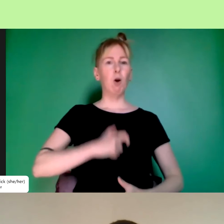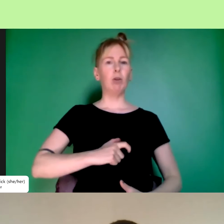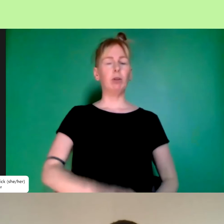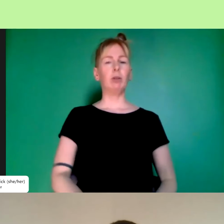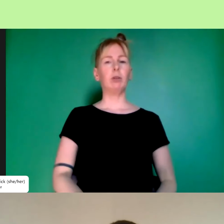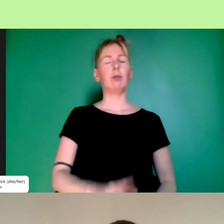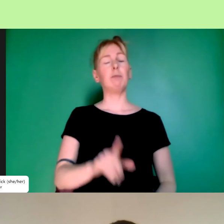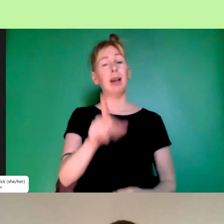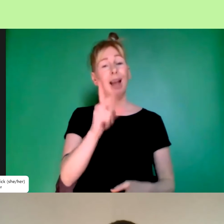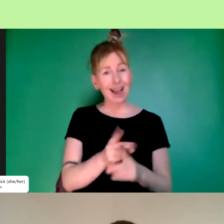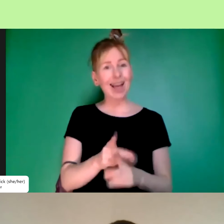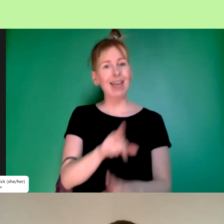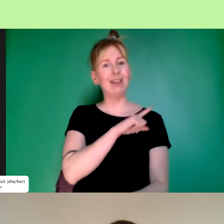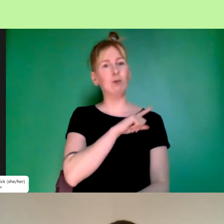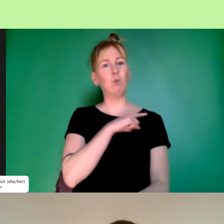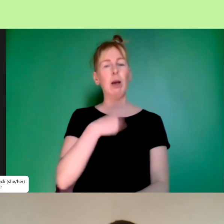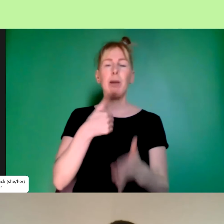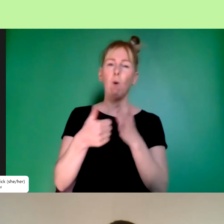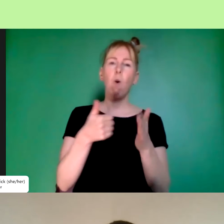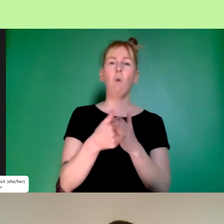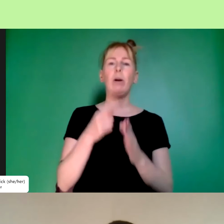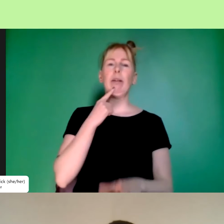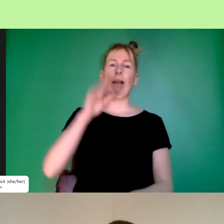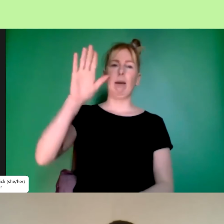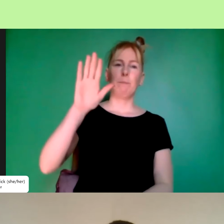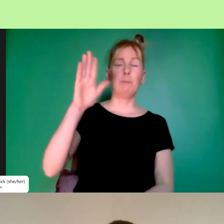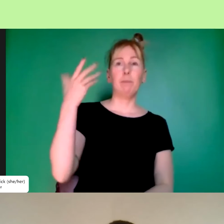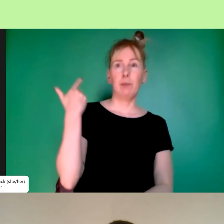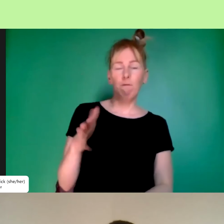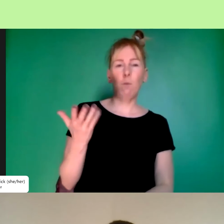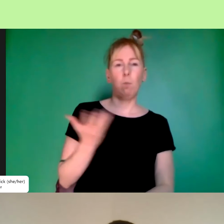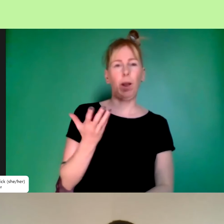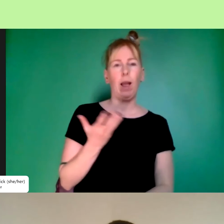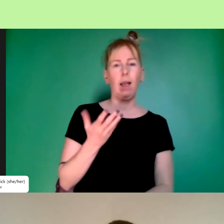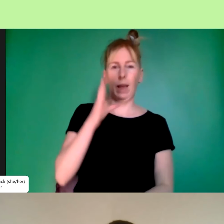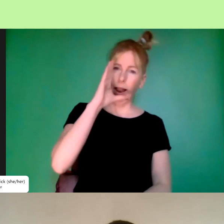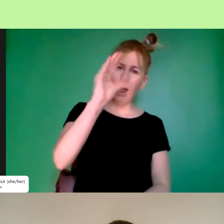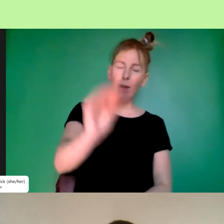important for me, for people to have the background of the kind of labour one has had to